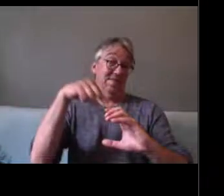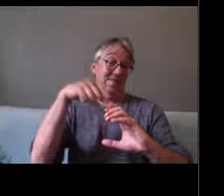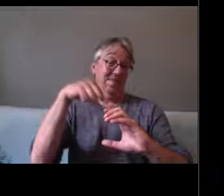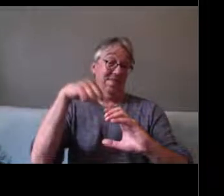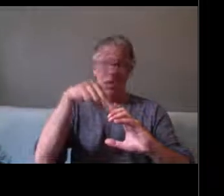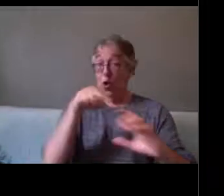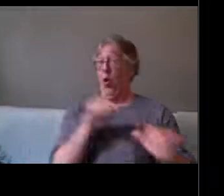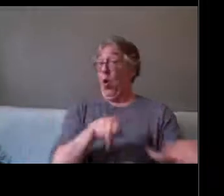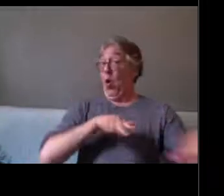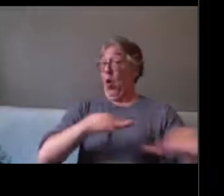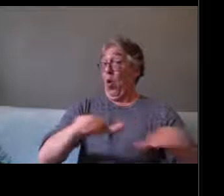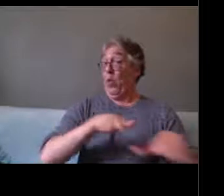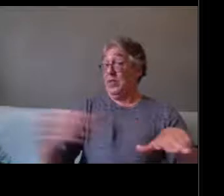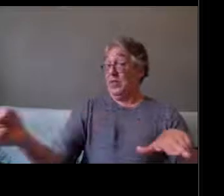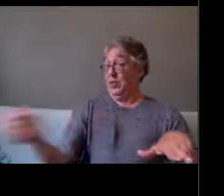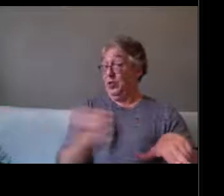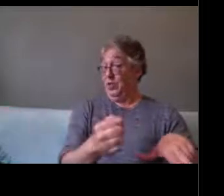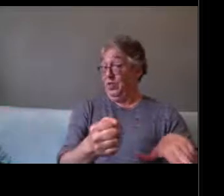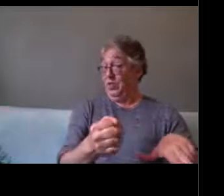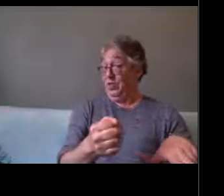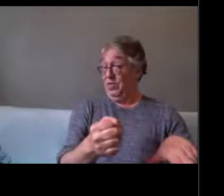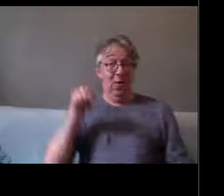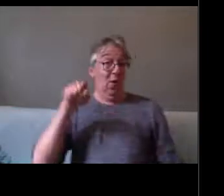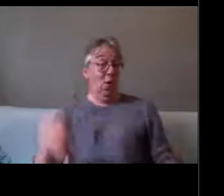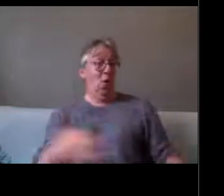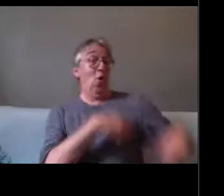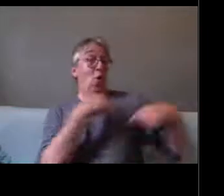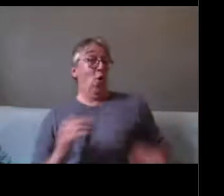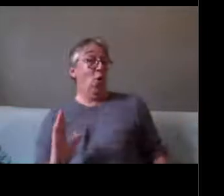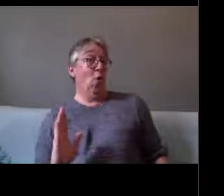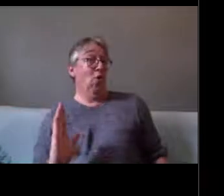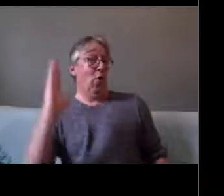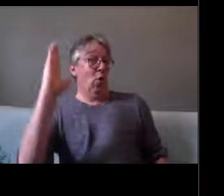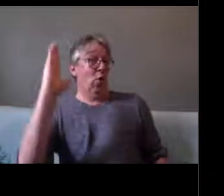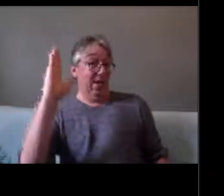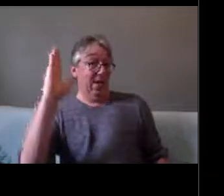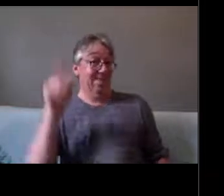and to inform about the impairment with the receiving organisation too.